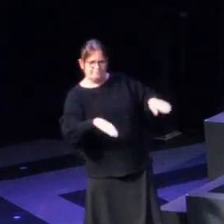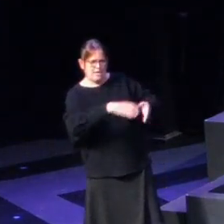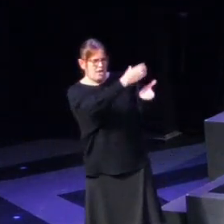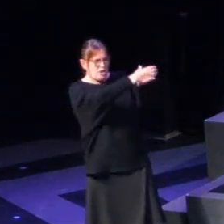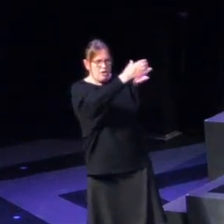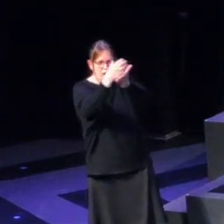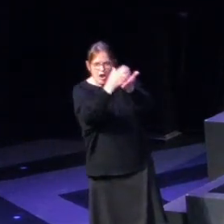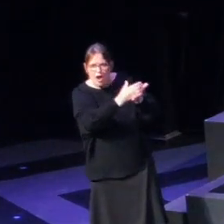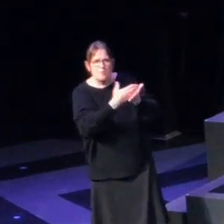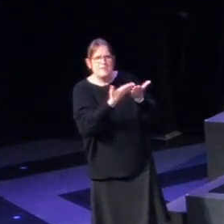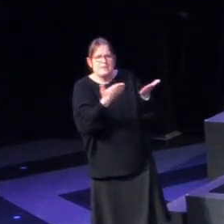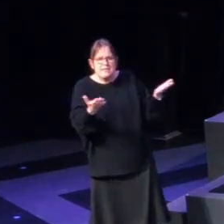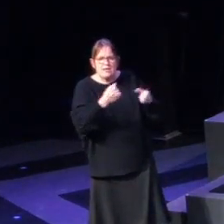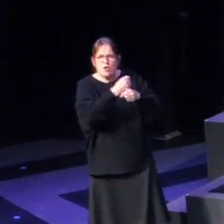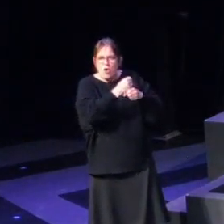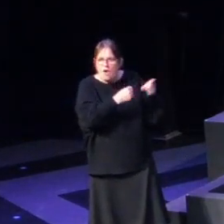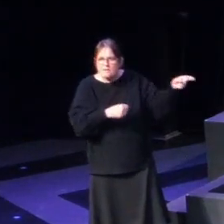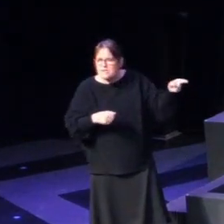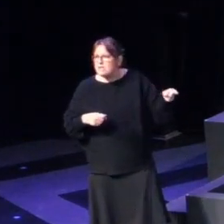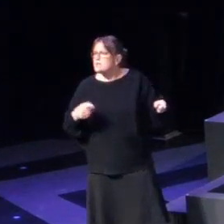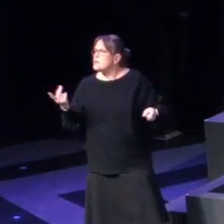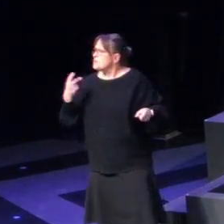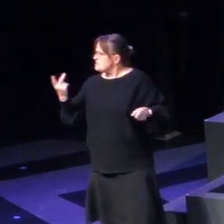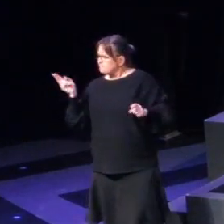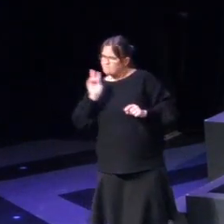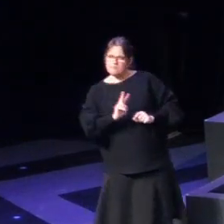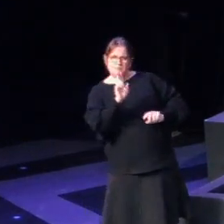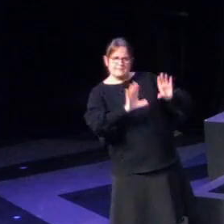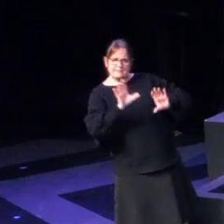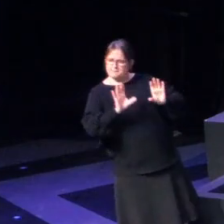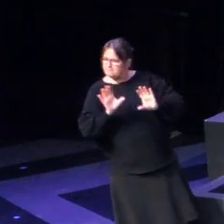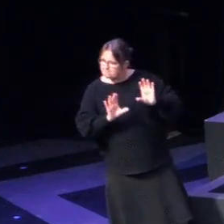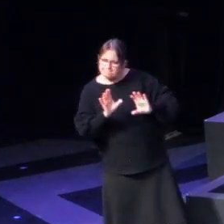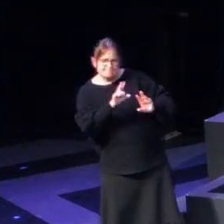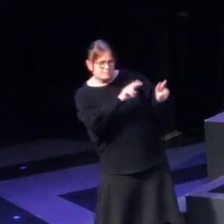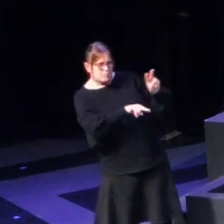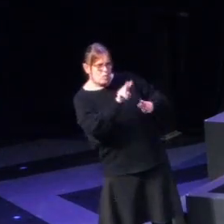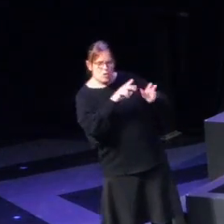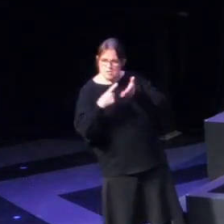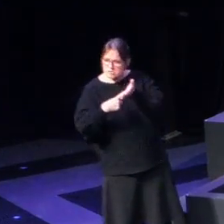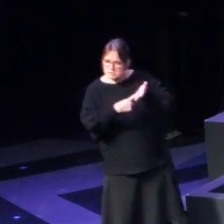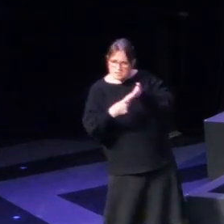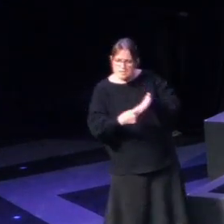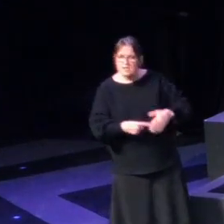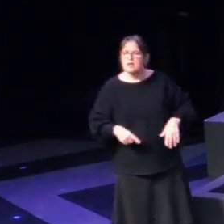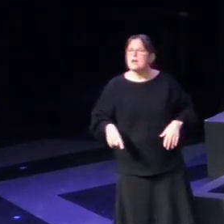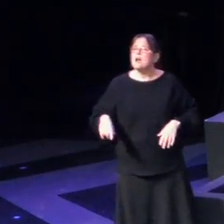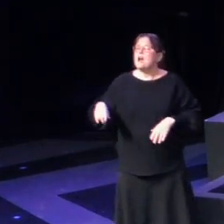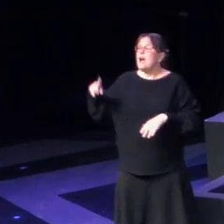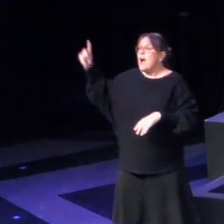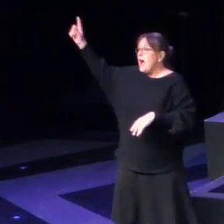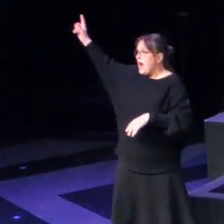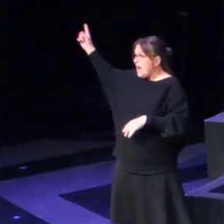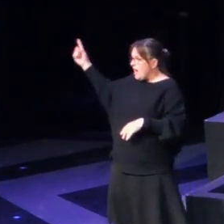We're looking at that. In walks through the door, Lisa Denny, she is the zone marketing director for Starbucks.